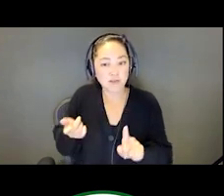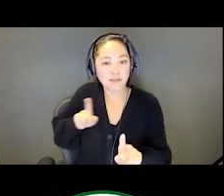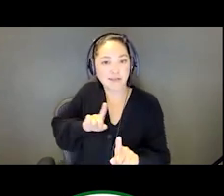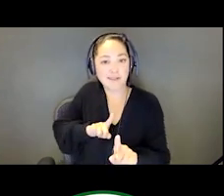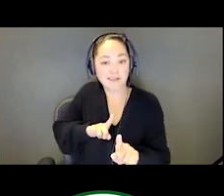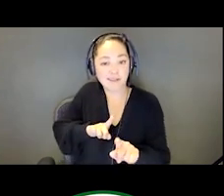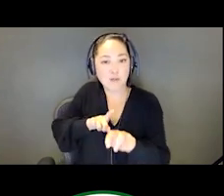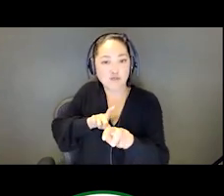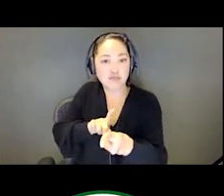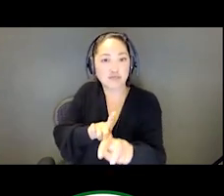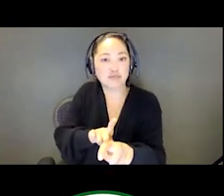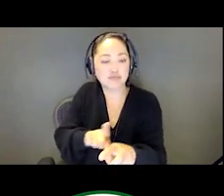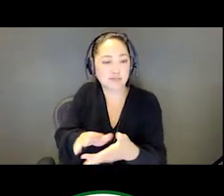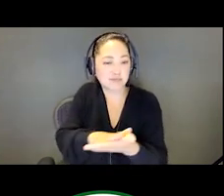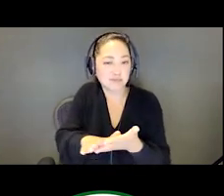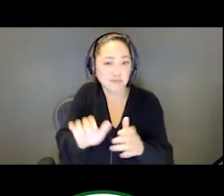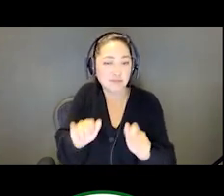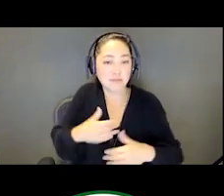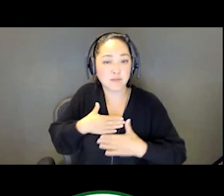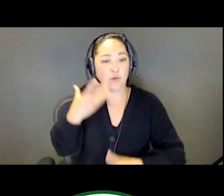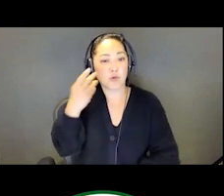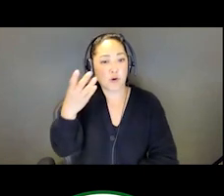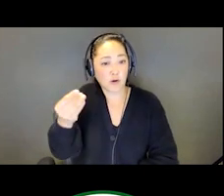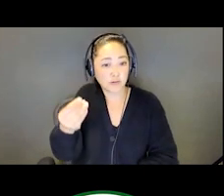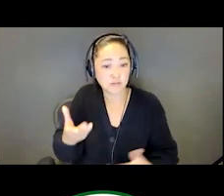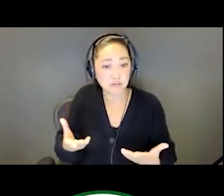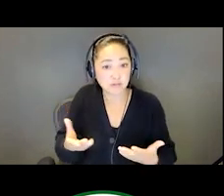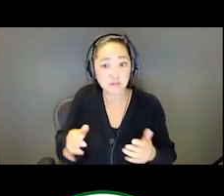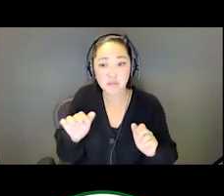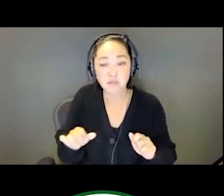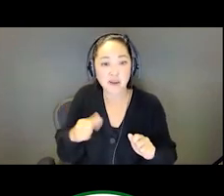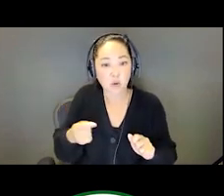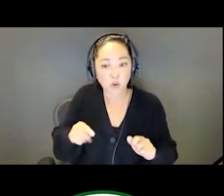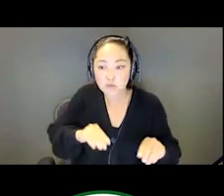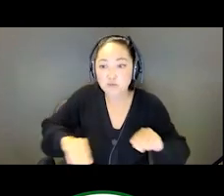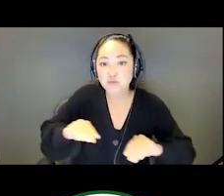The user experience with Gaxes goes beyond just mobility. It offers users a sense of